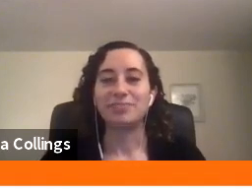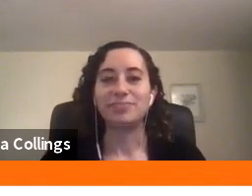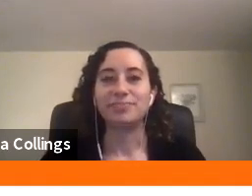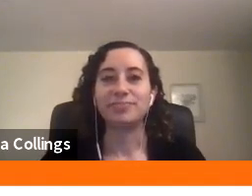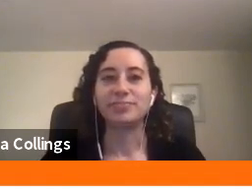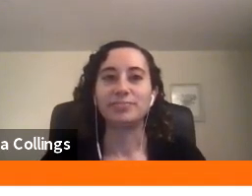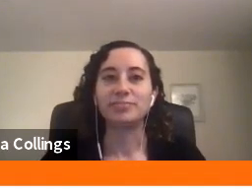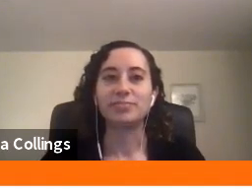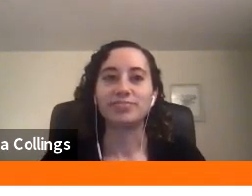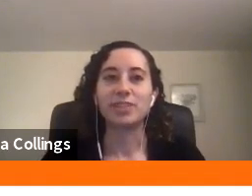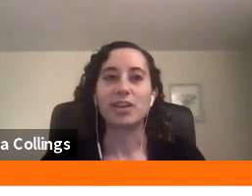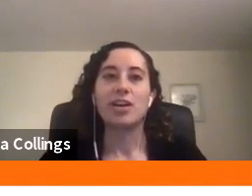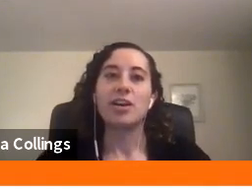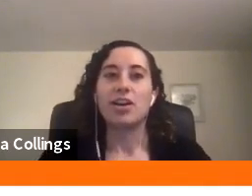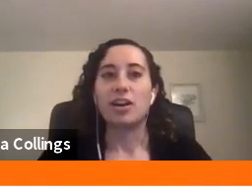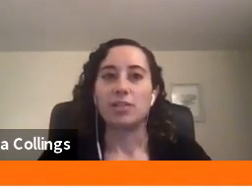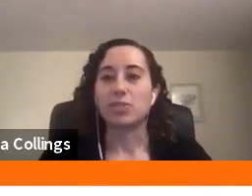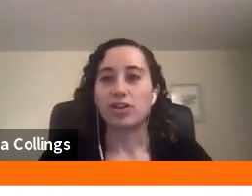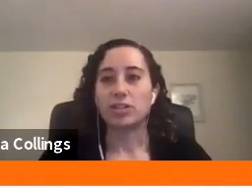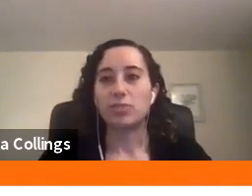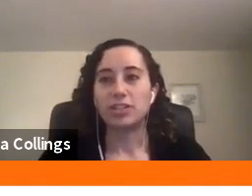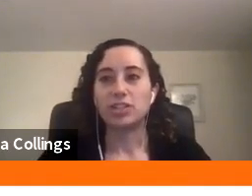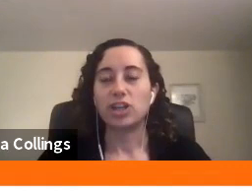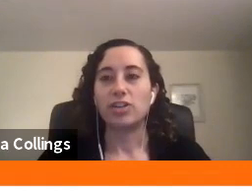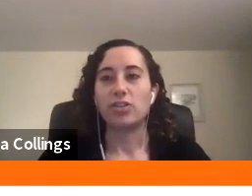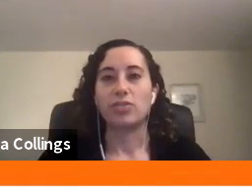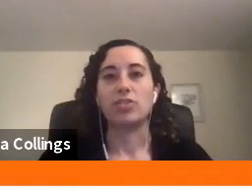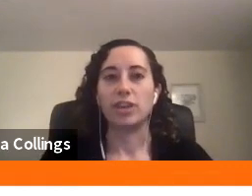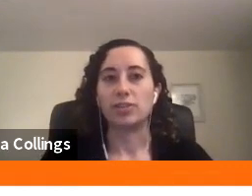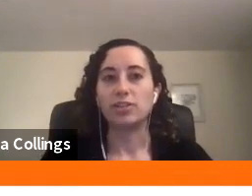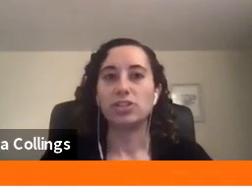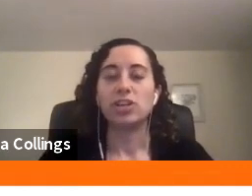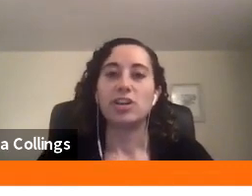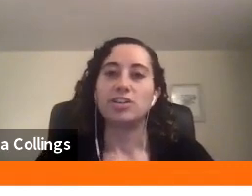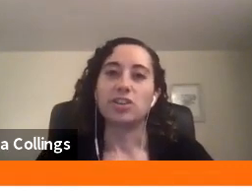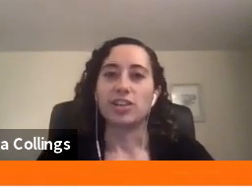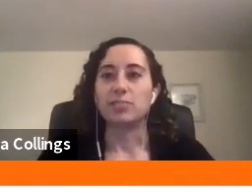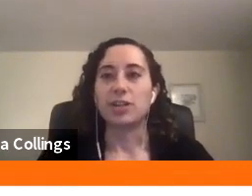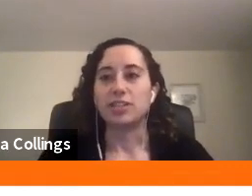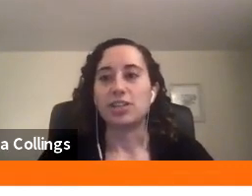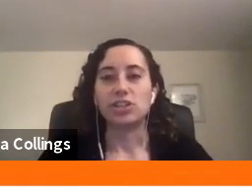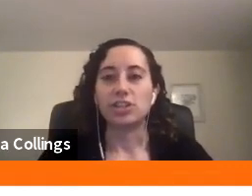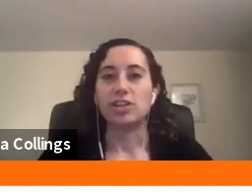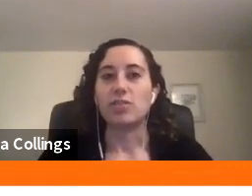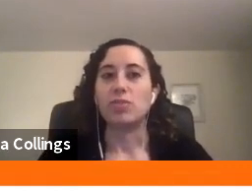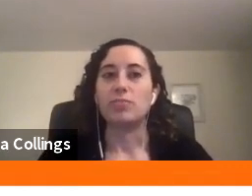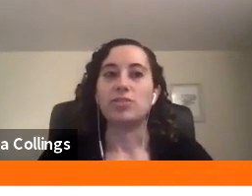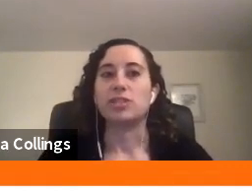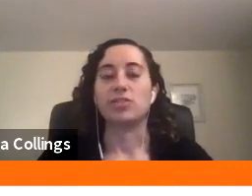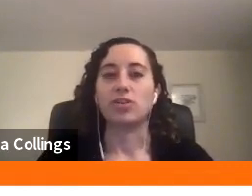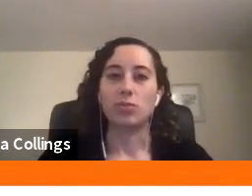talking about this topic, and other topics Next slide.